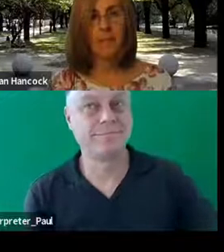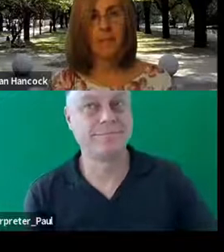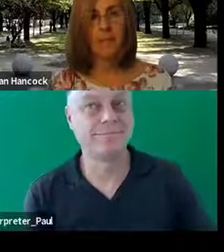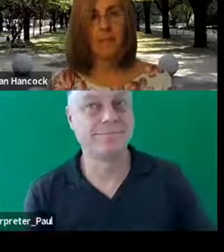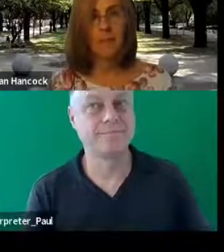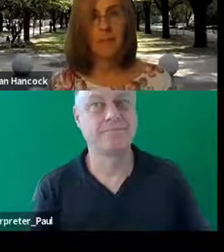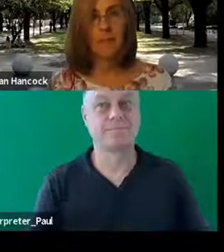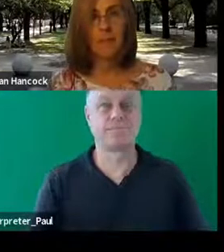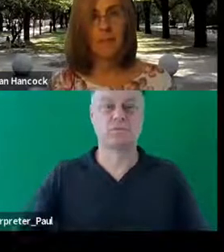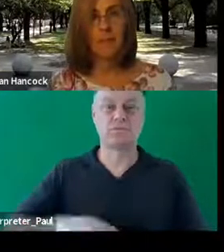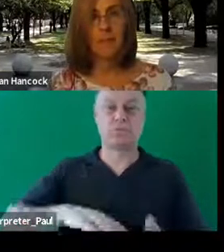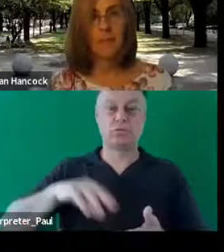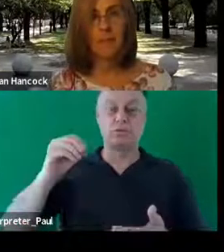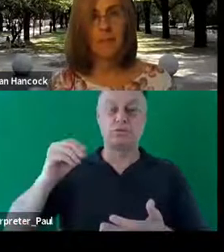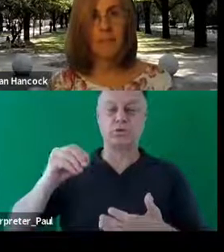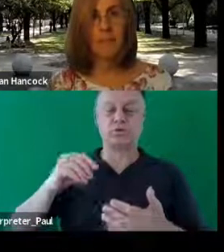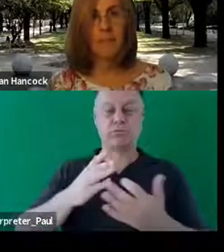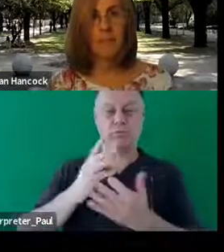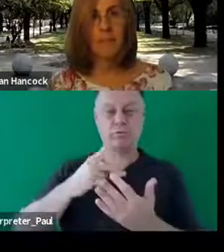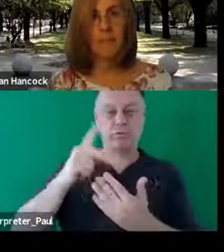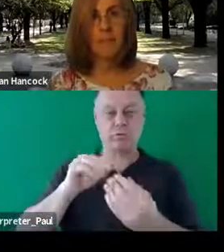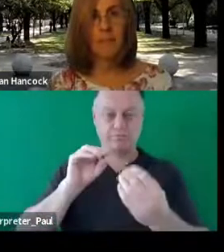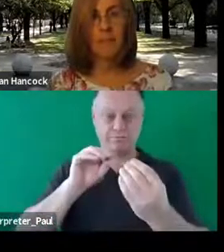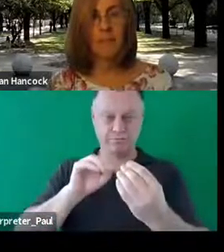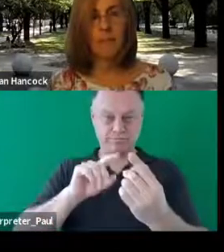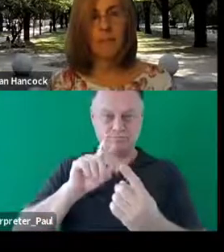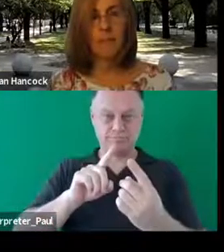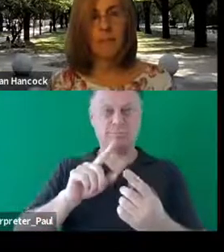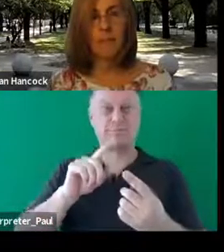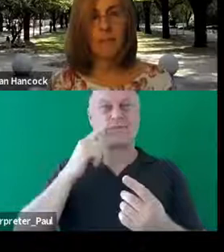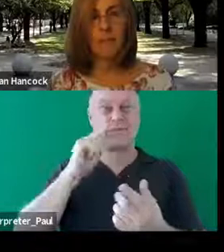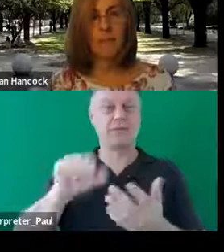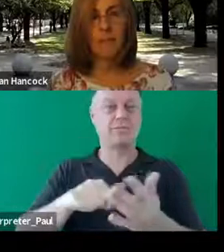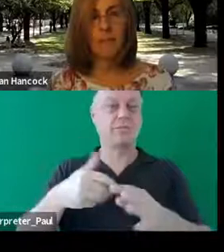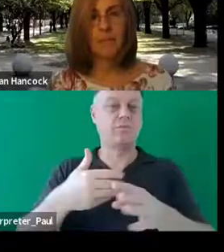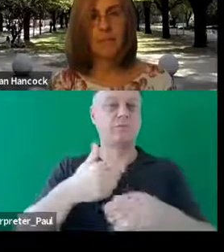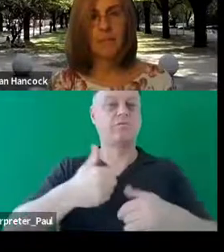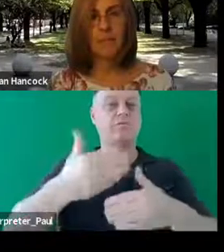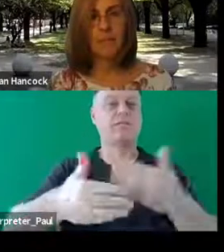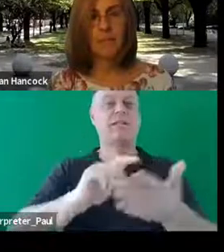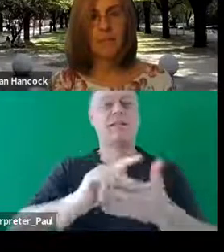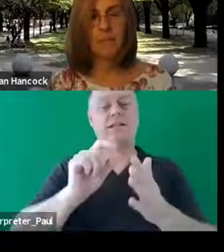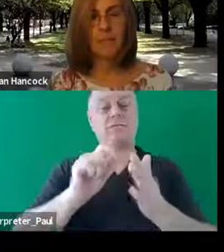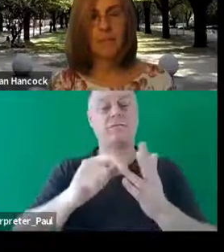and have been able to gain appropriate employment and have realised their potential and also the